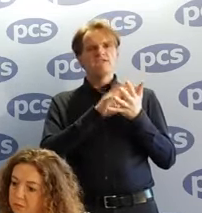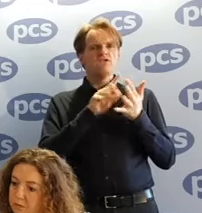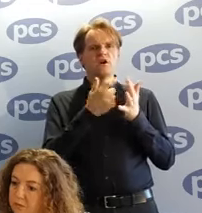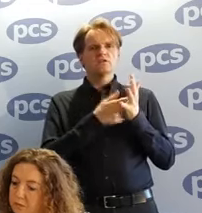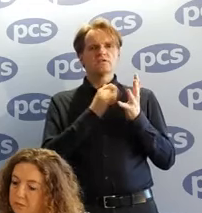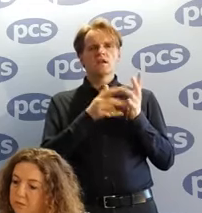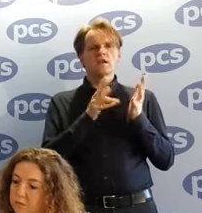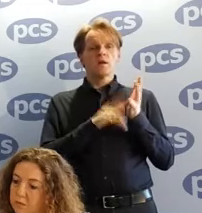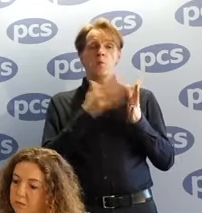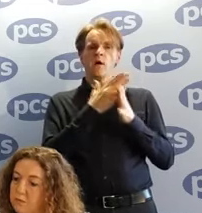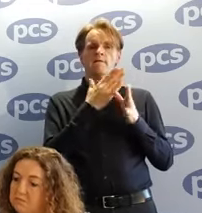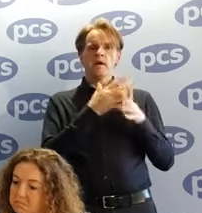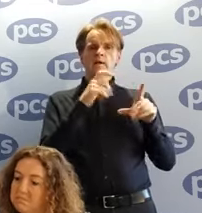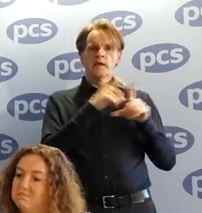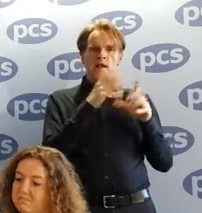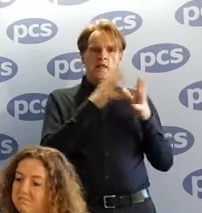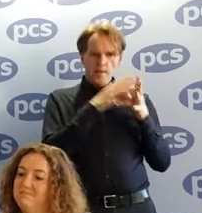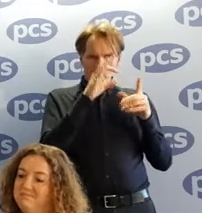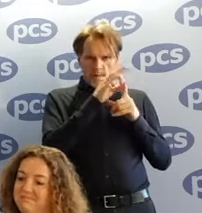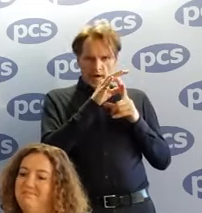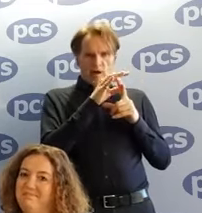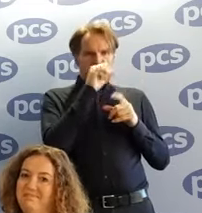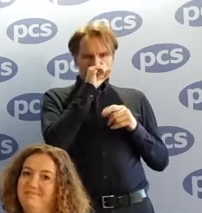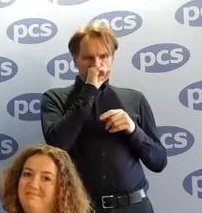Scottish government have found money to break the pay cap that the UK government